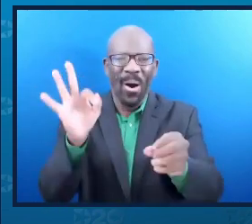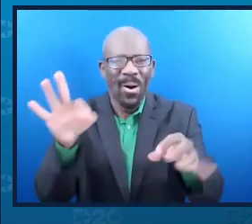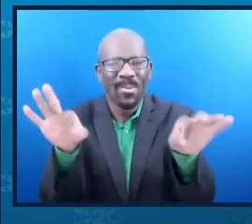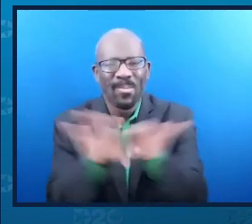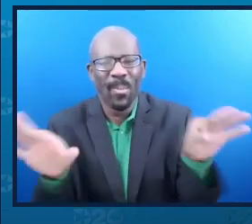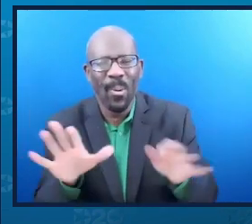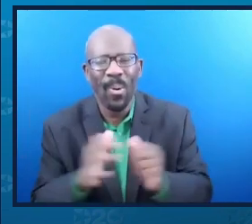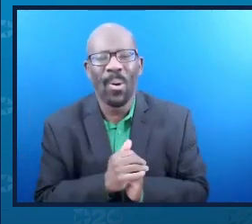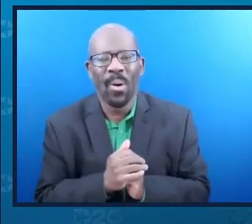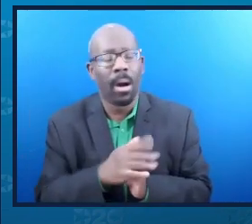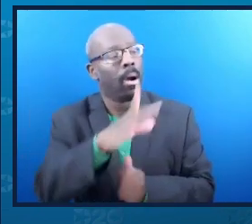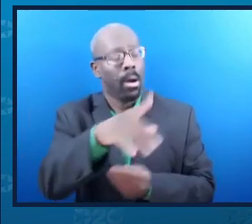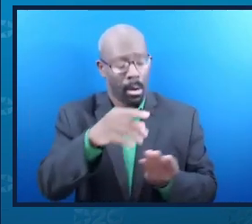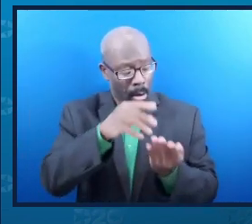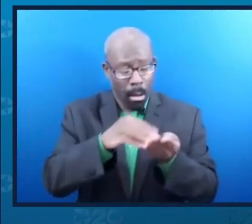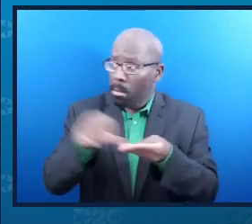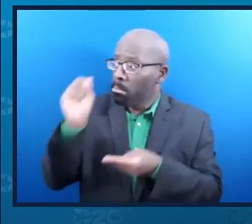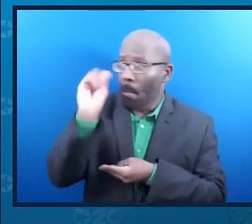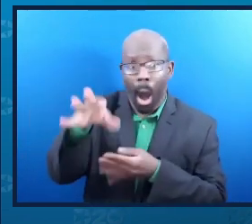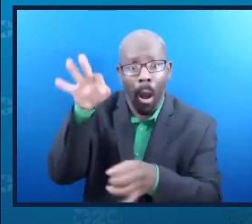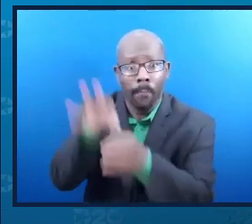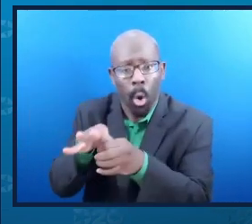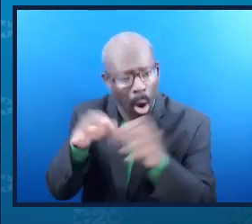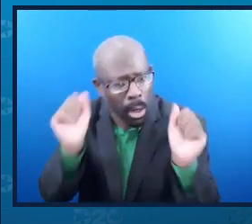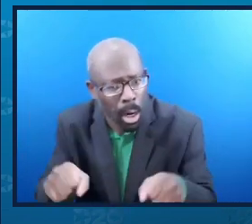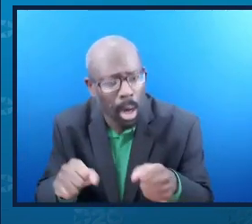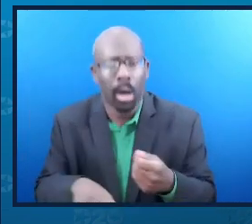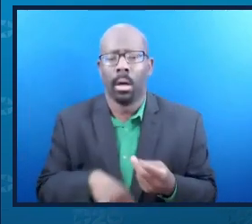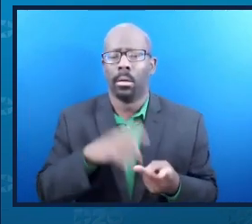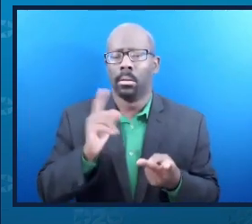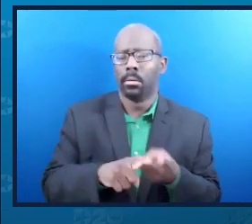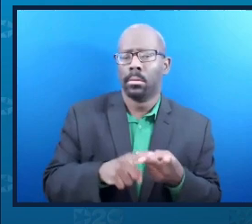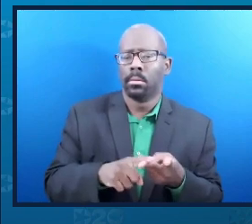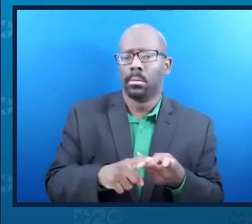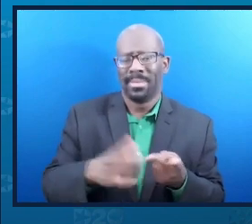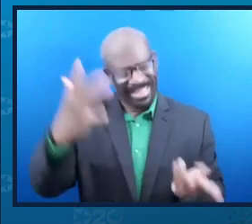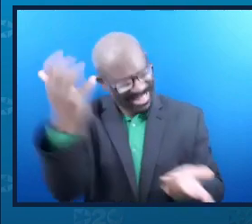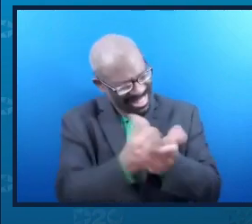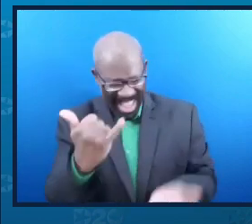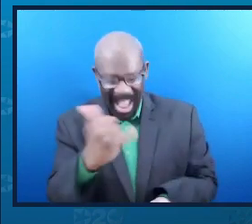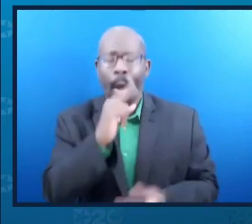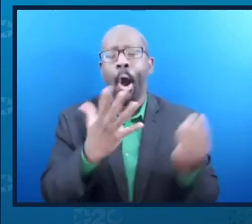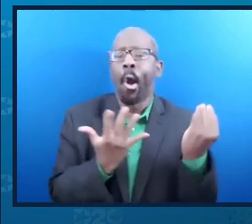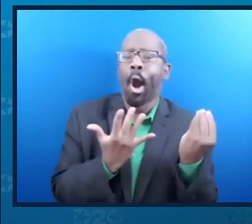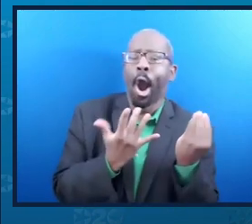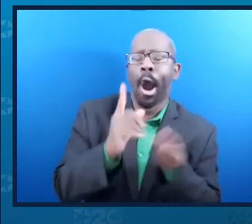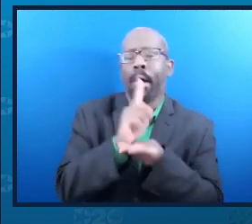NOT THIS TIME. NO MORE WOULDA COULDA SHOULDAS.